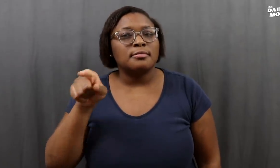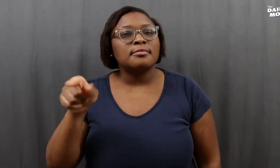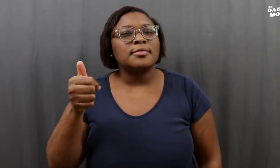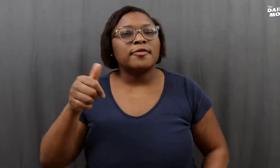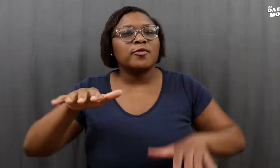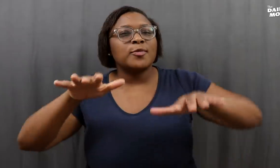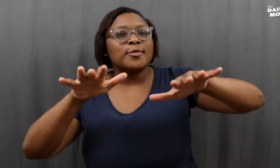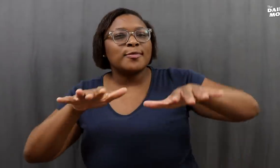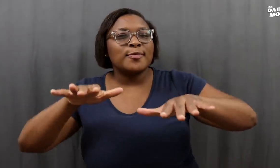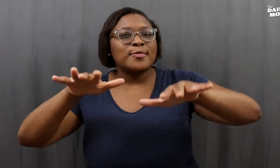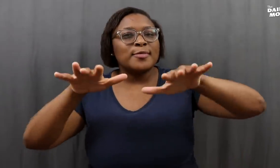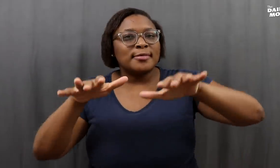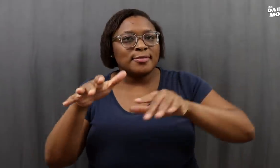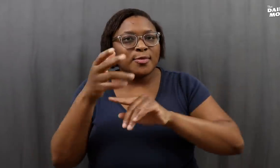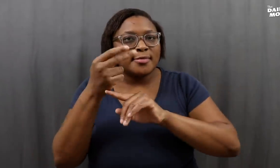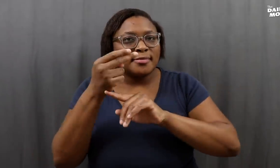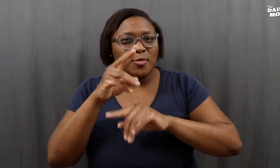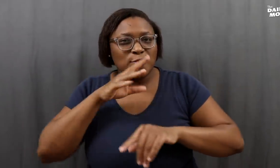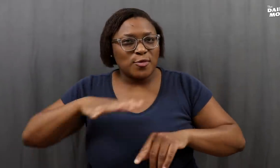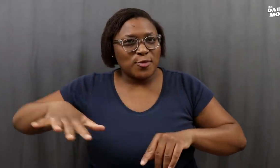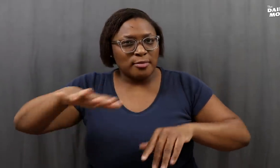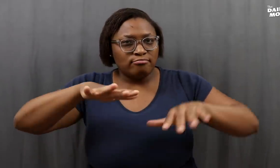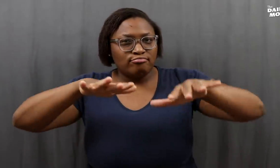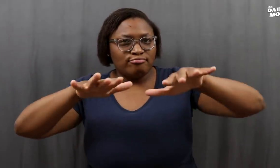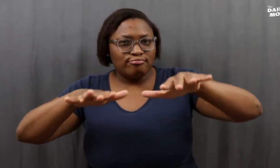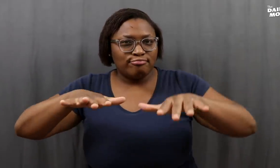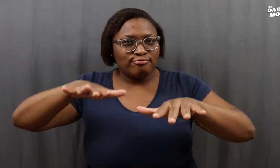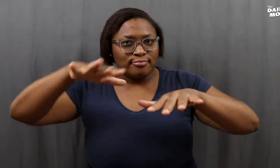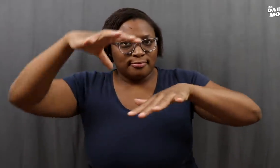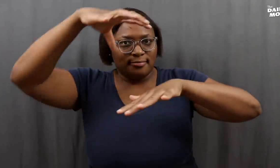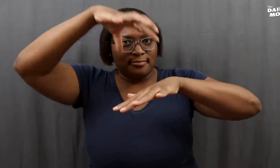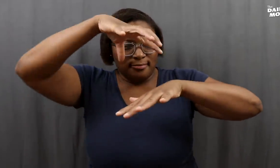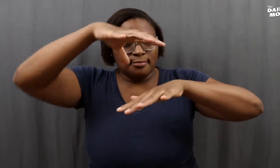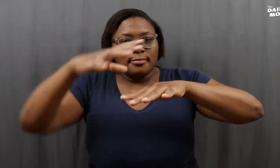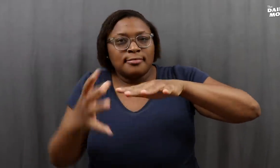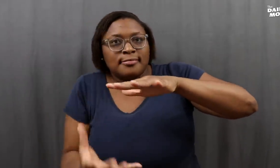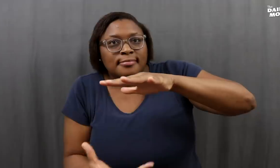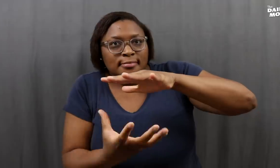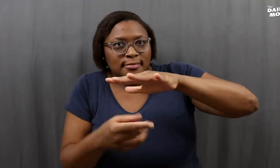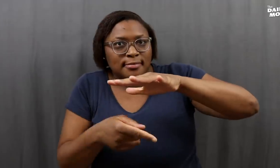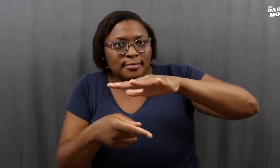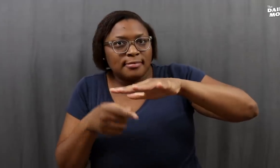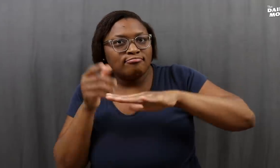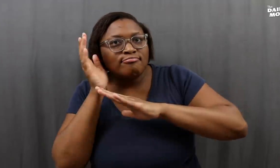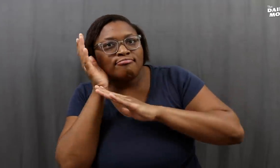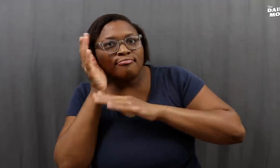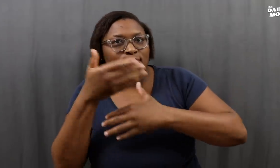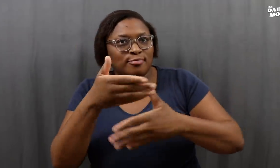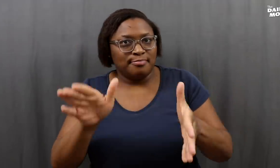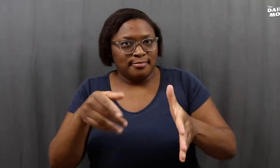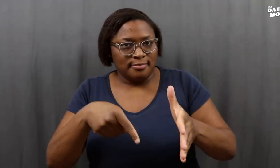It is a "floating" hotel room that has an underwater bedroom